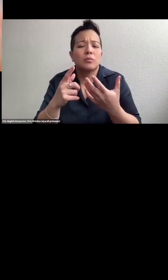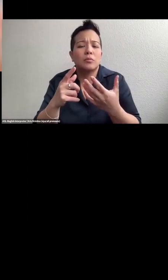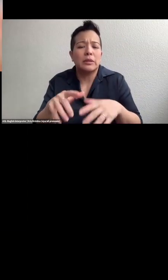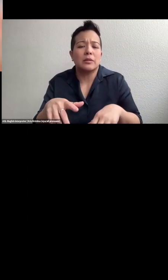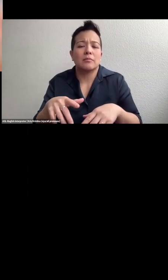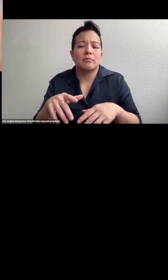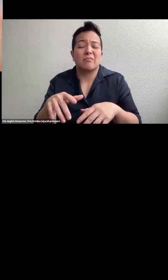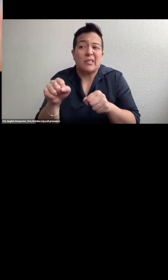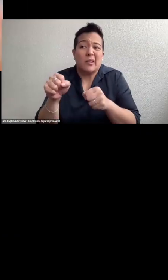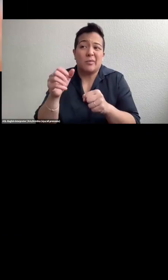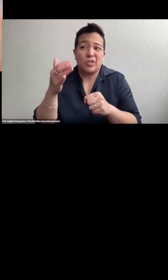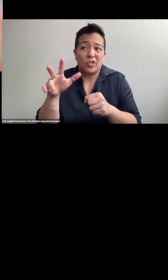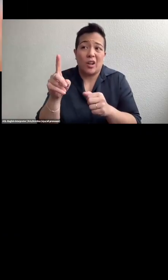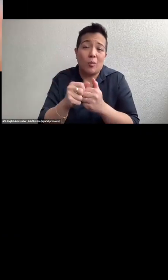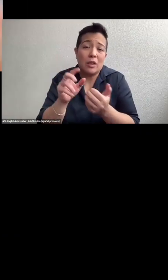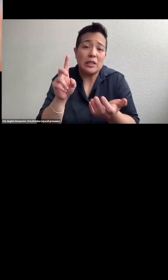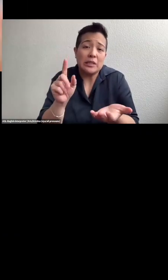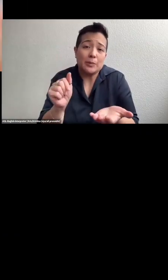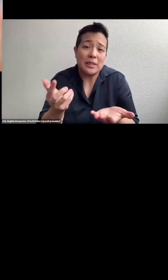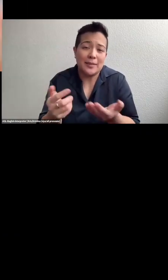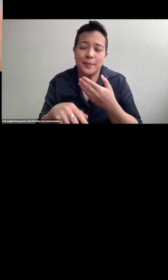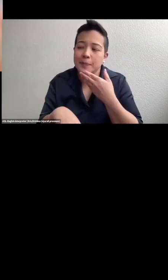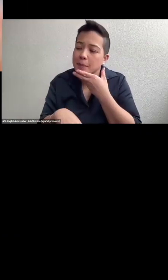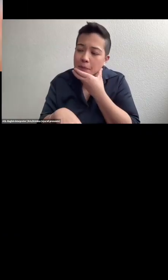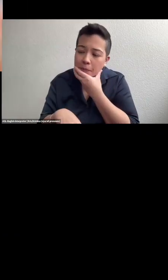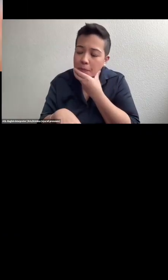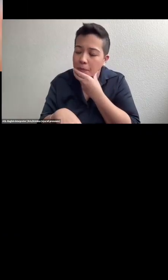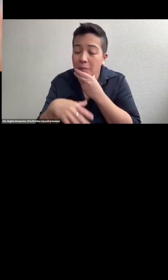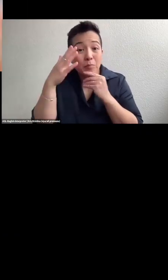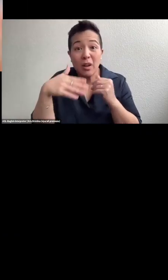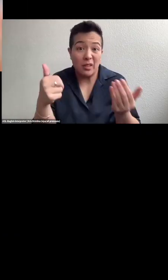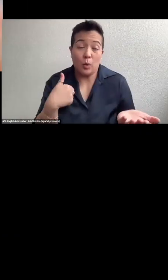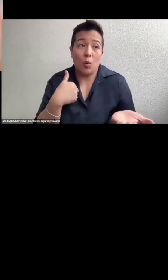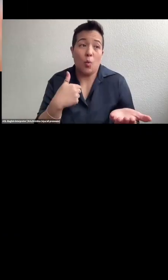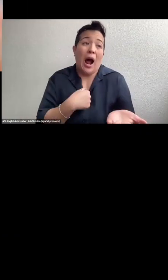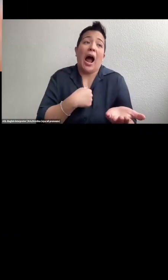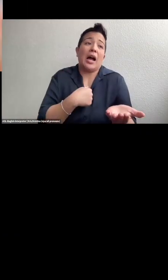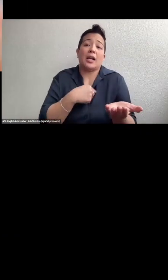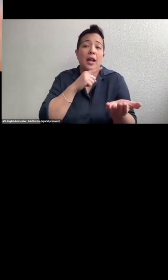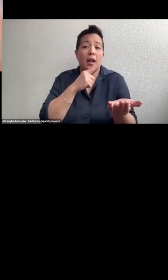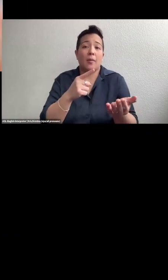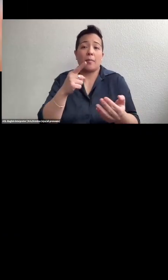I am autistic. My husband is